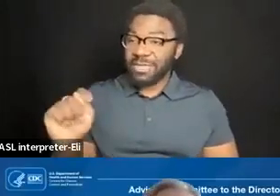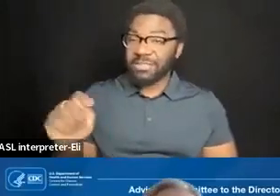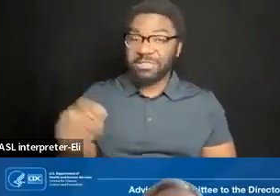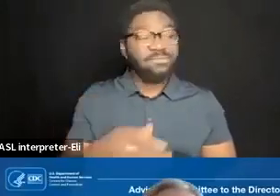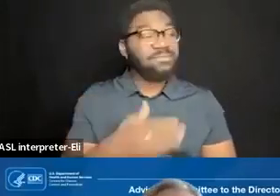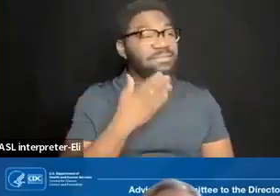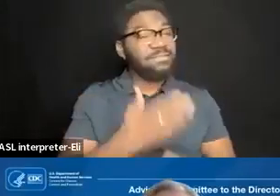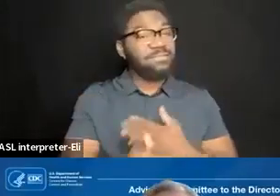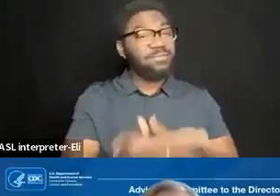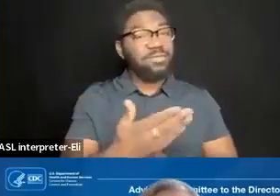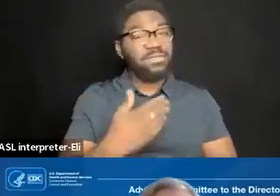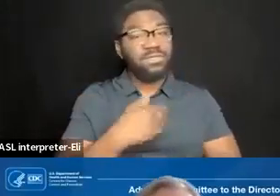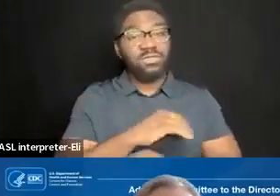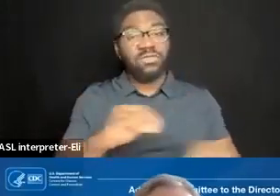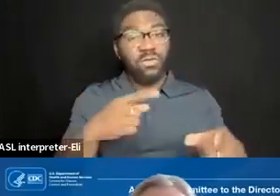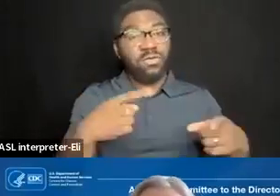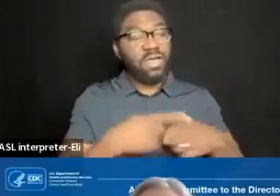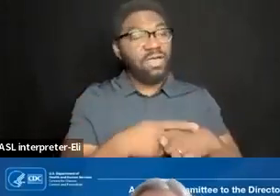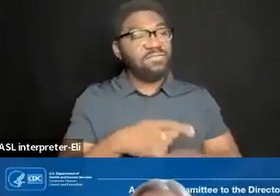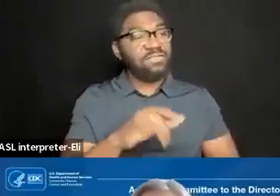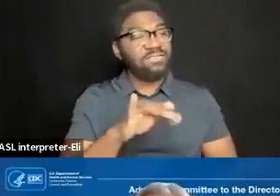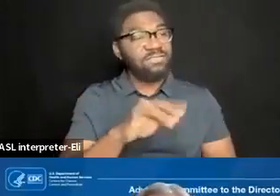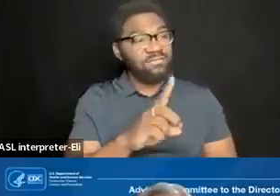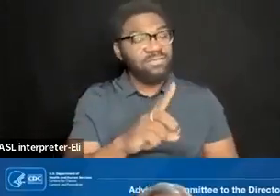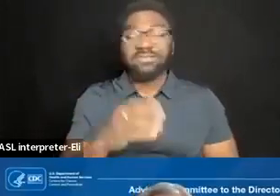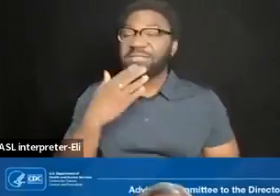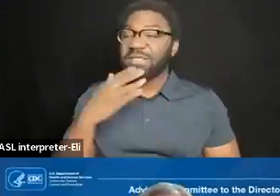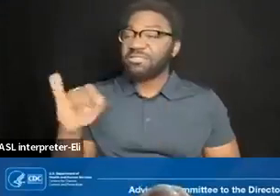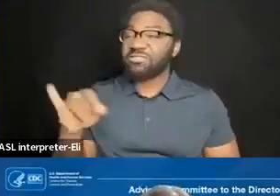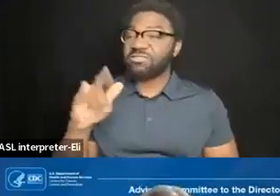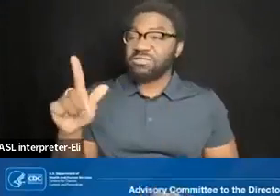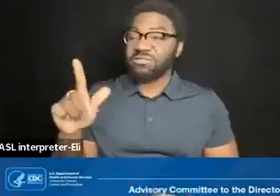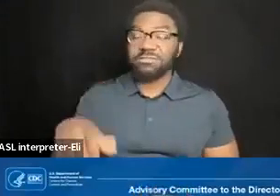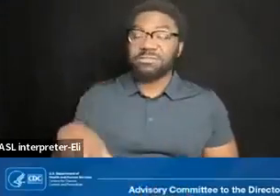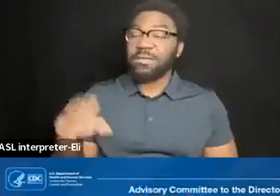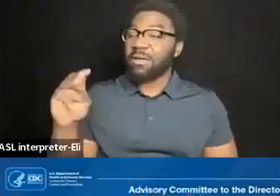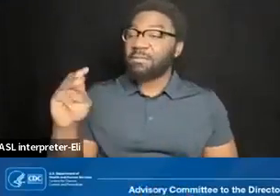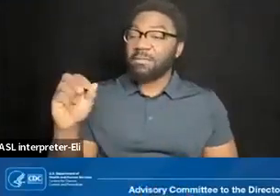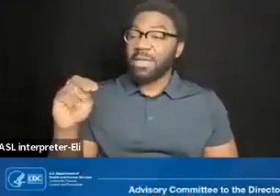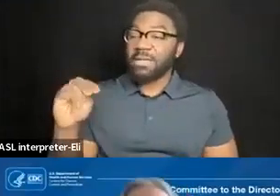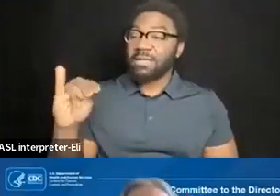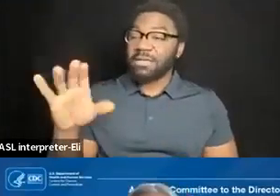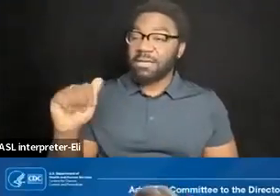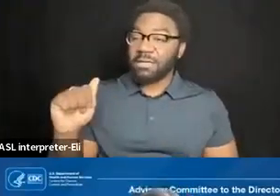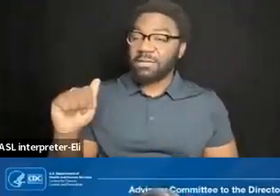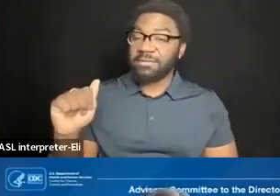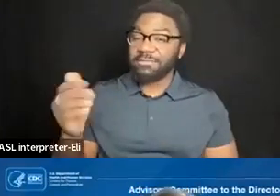No conflicts, David. Hi, Jill. And Monica Valdes Lupi. Good morning, David.